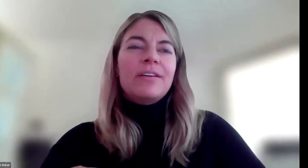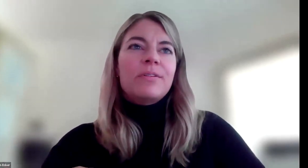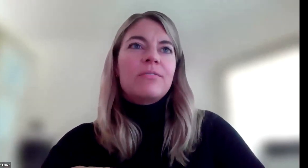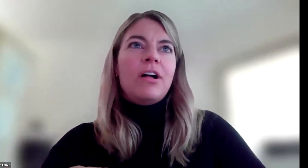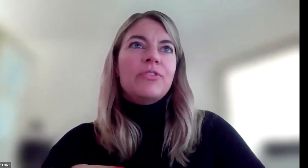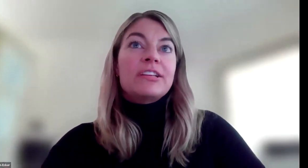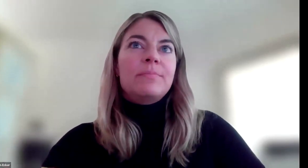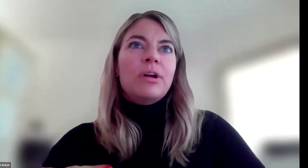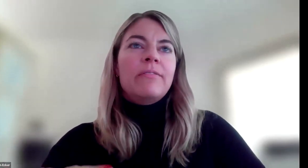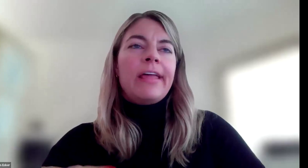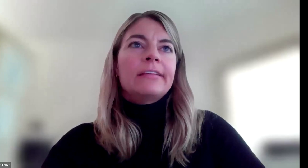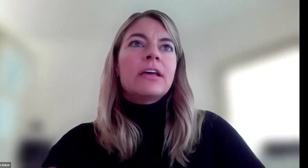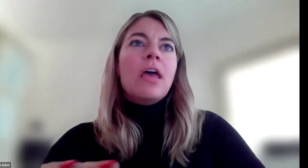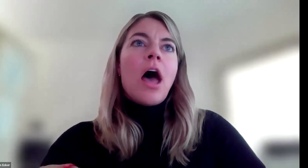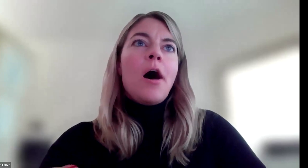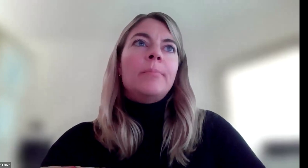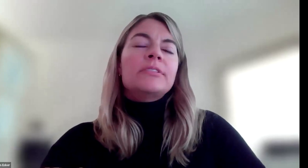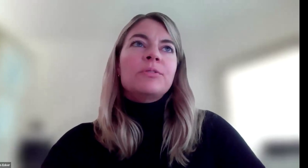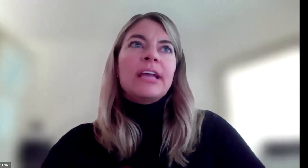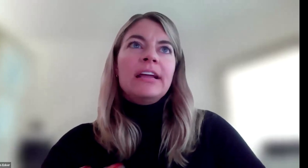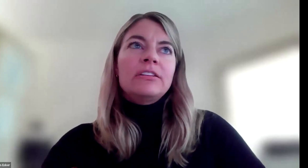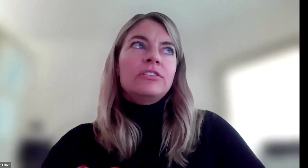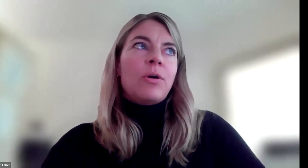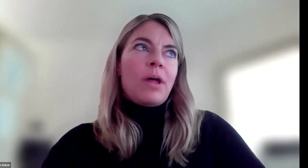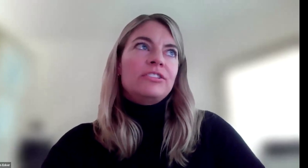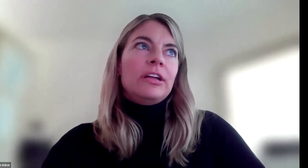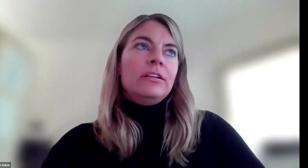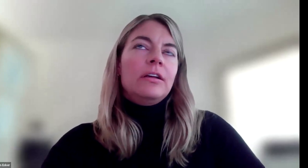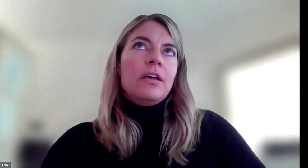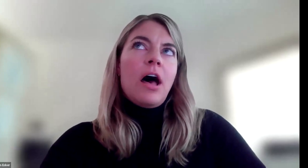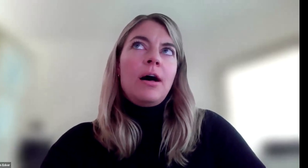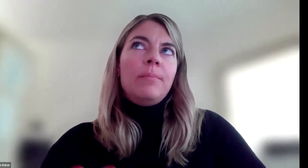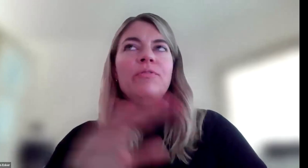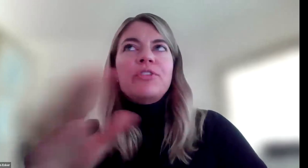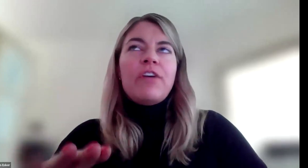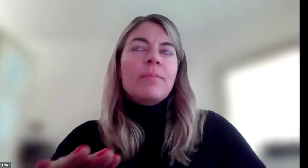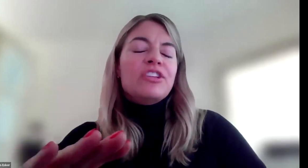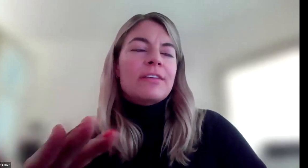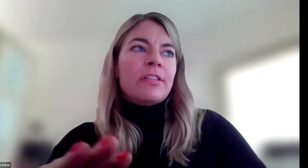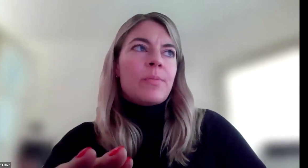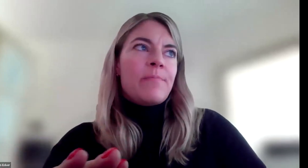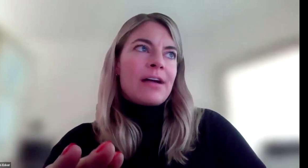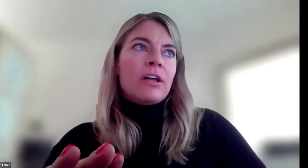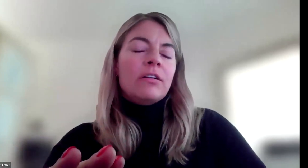It's a pleasure to be here for this important event. First of all, let me give a little bit of background on myself. I know we only have --